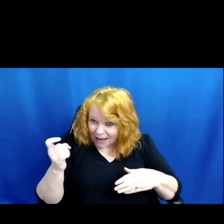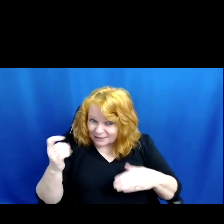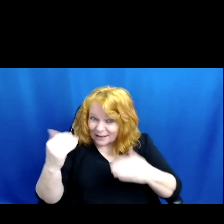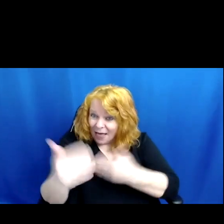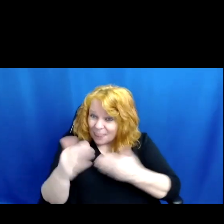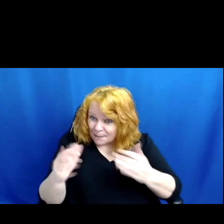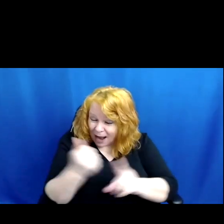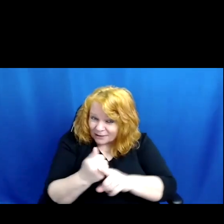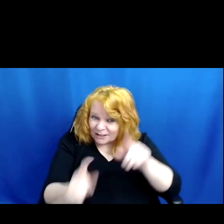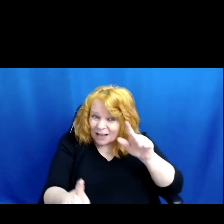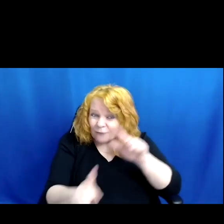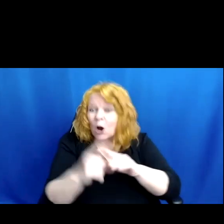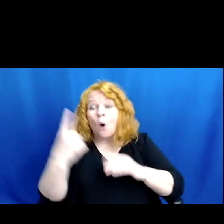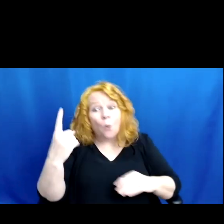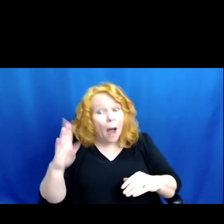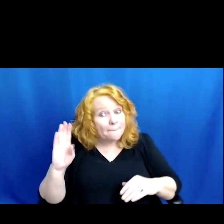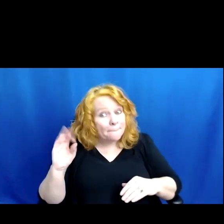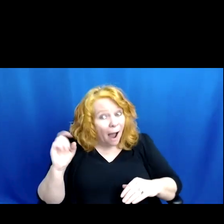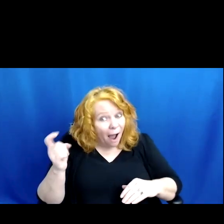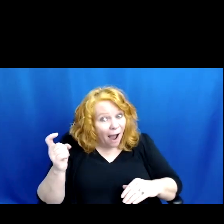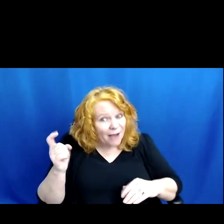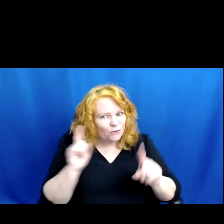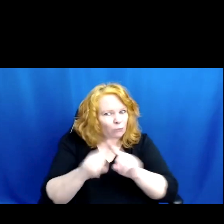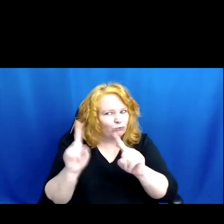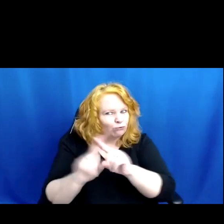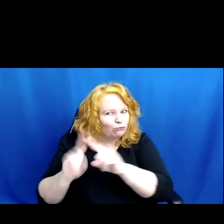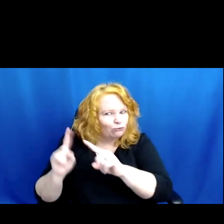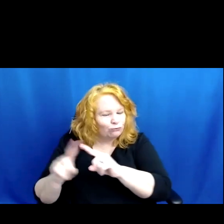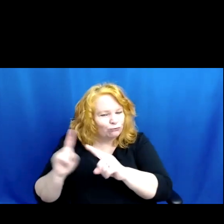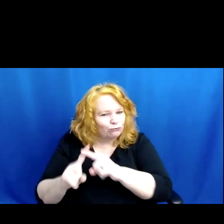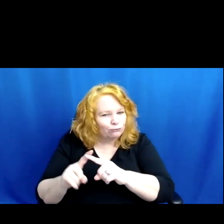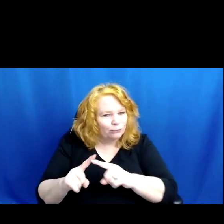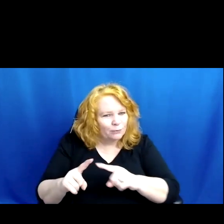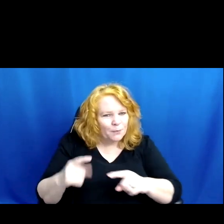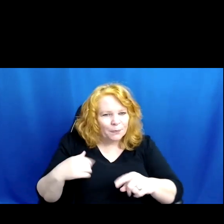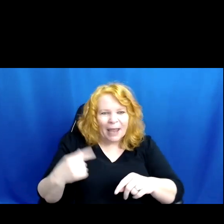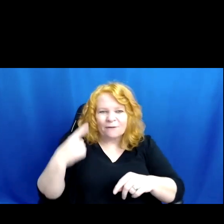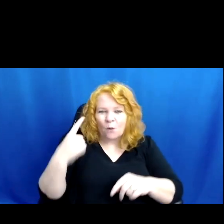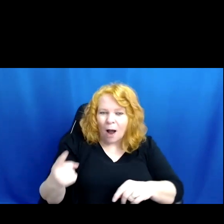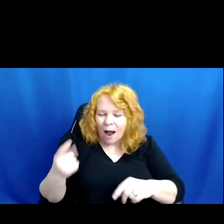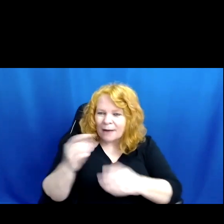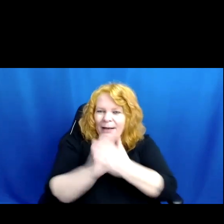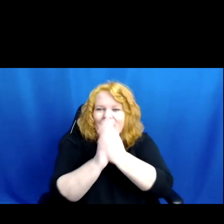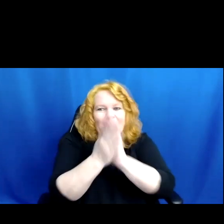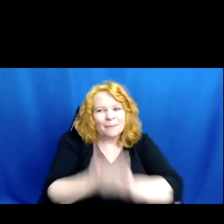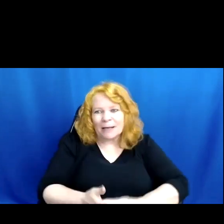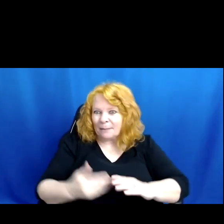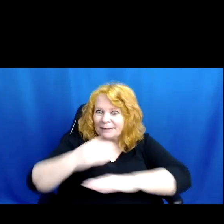I use one box for lots of things. It becomes the wonky wagon and it becomes the tea table. It’s the same box that I use.